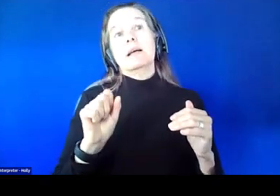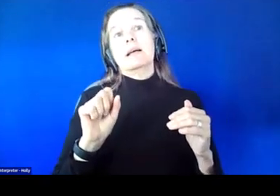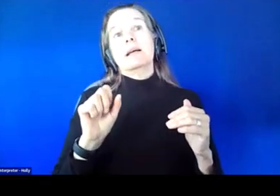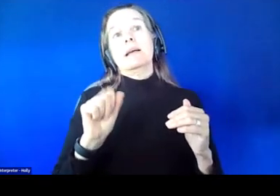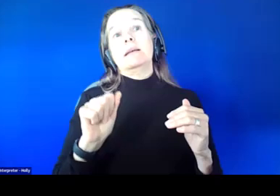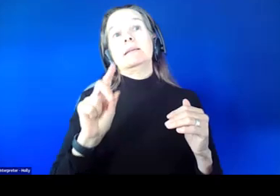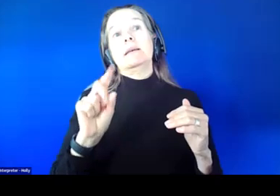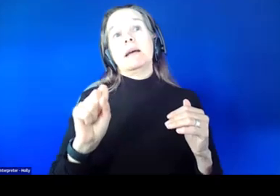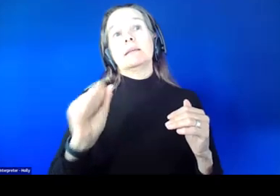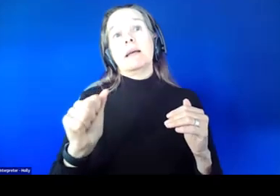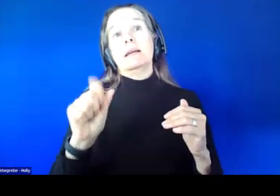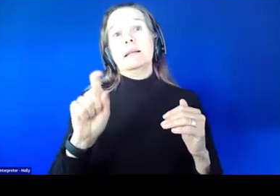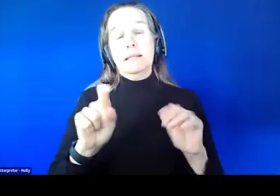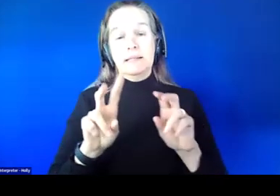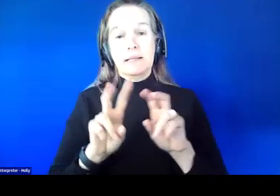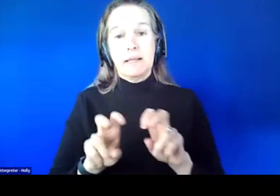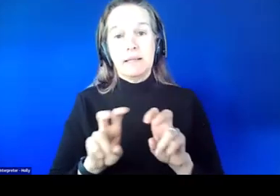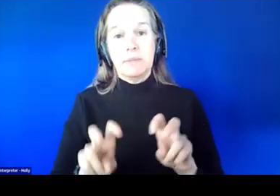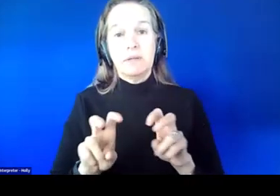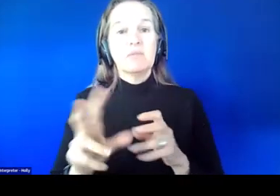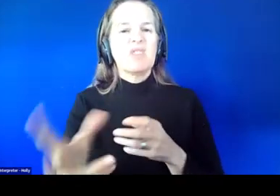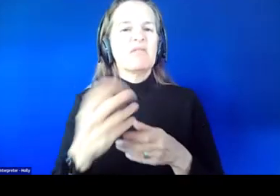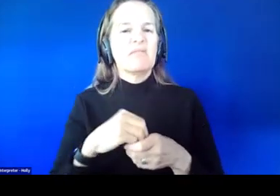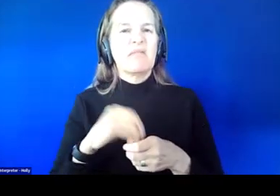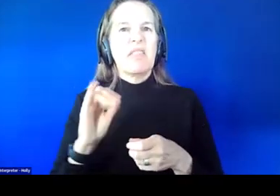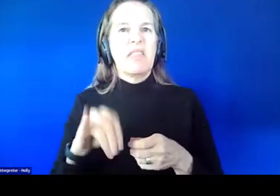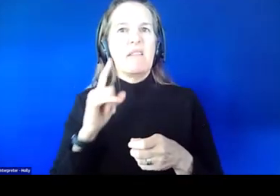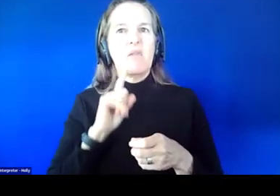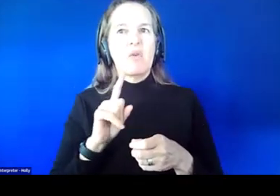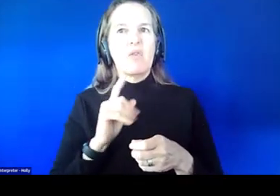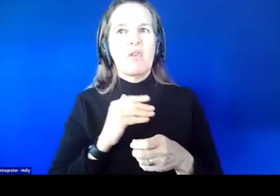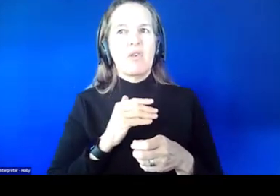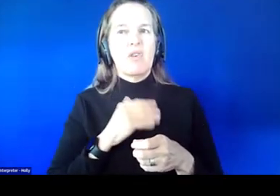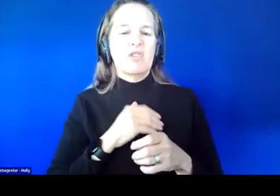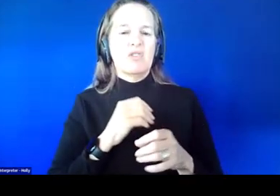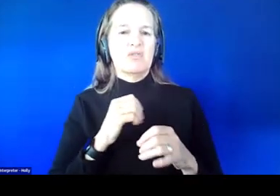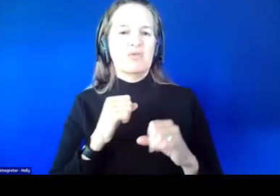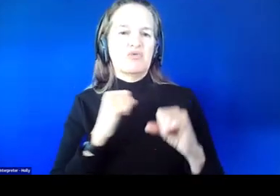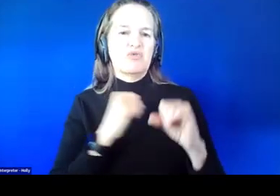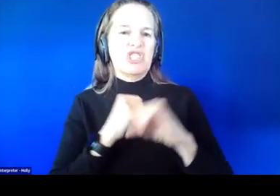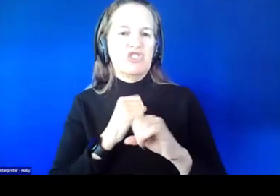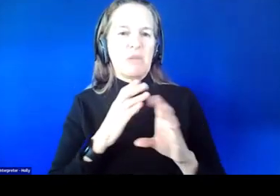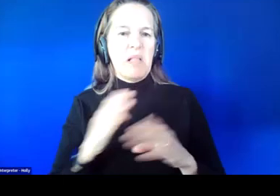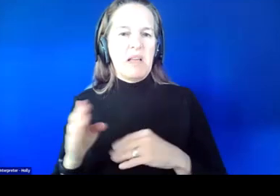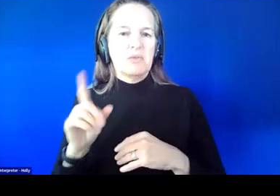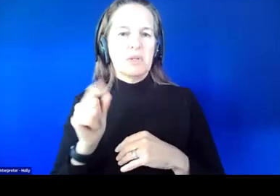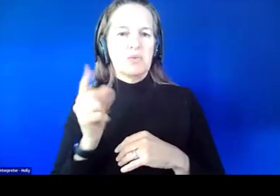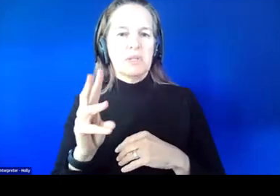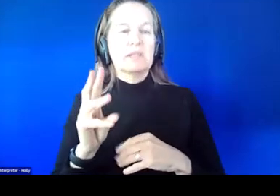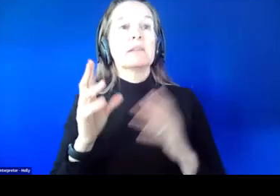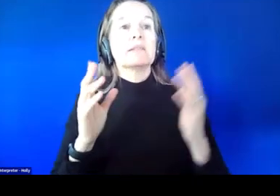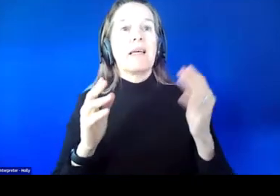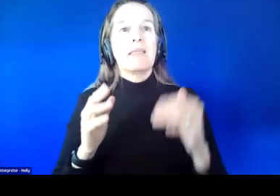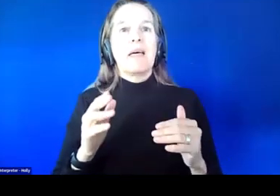our strategic plan for 2026 and then finally you know just touching on again that tribal VADD developing